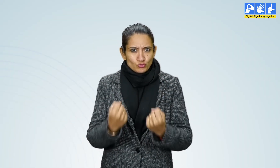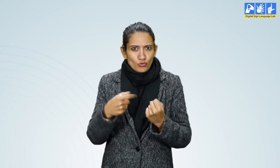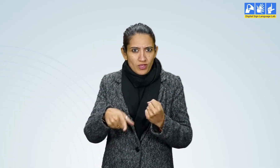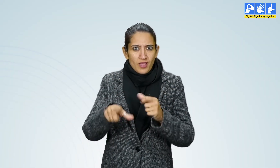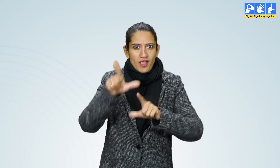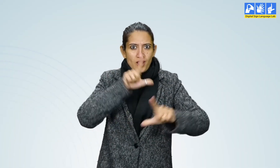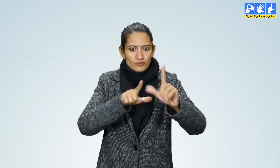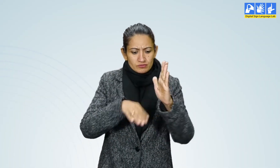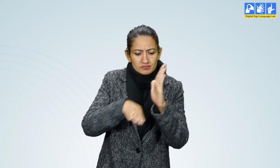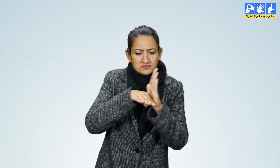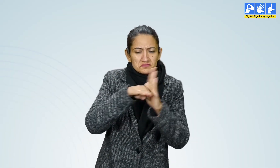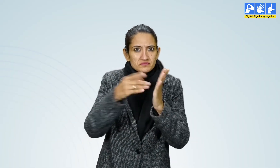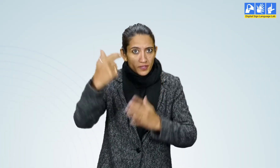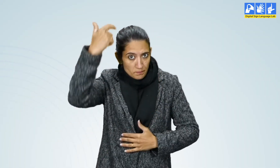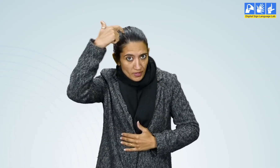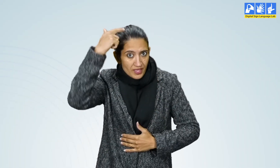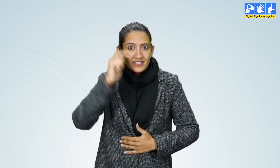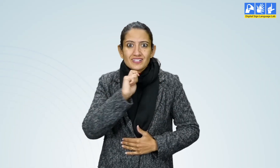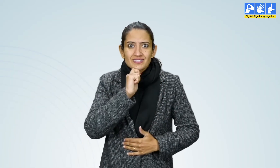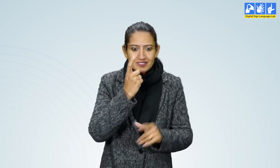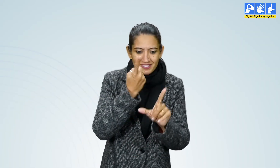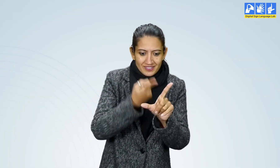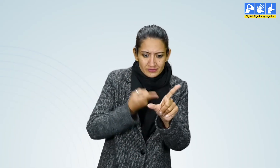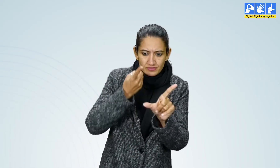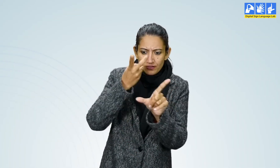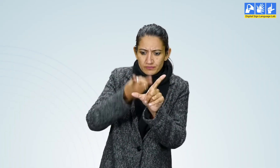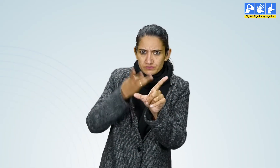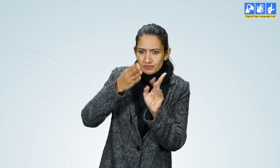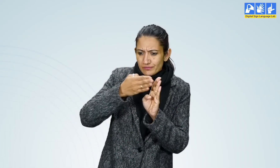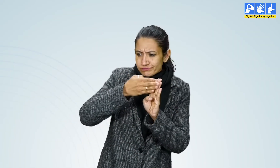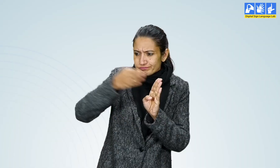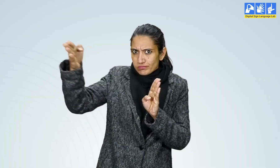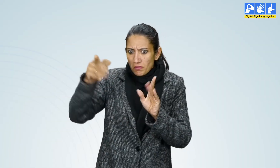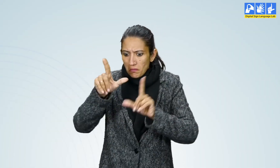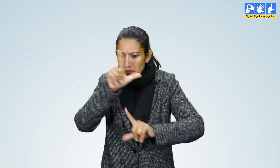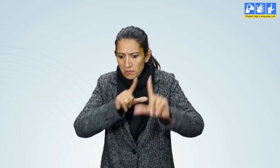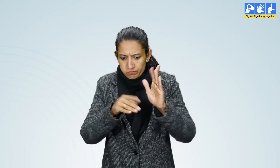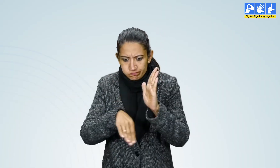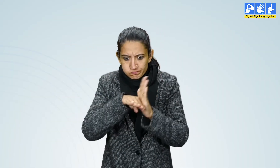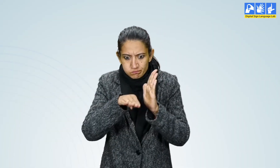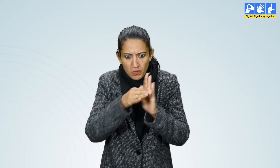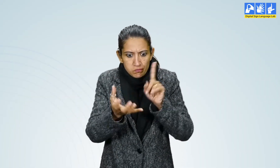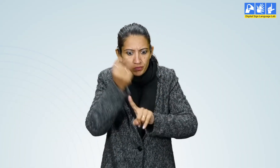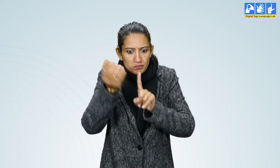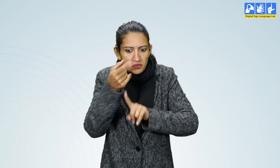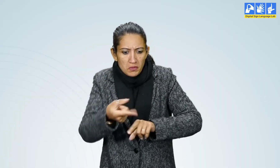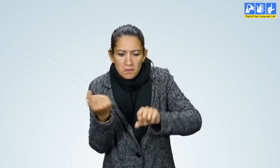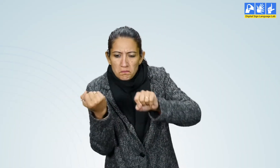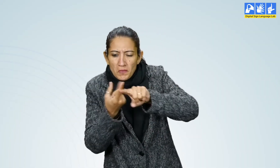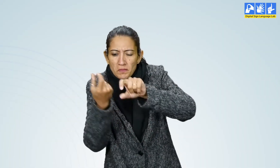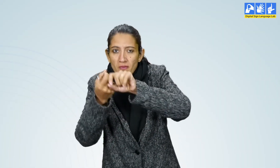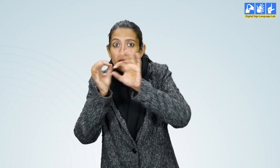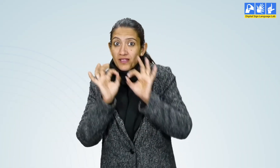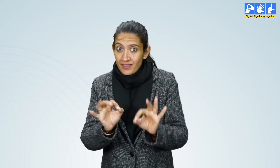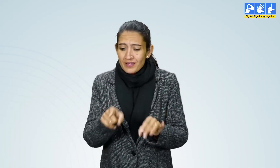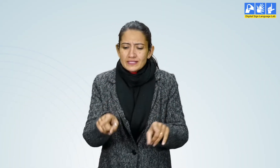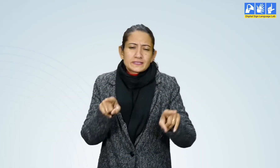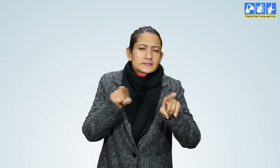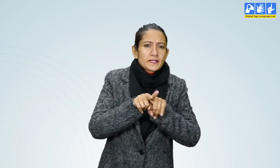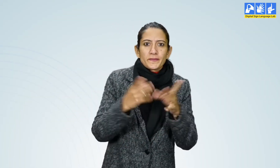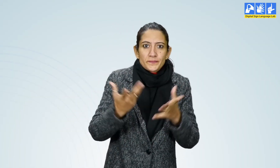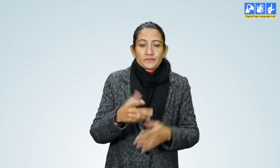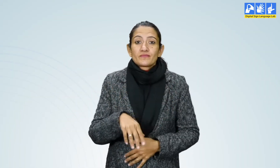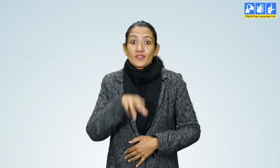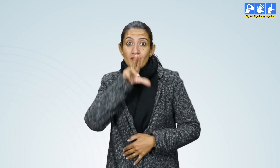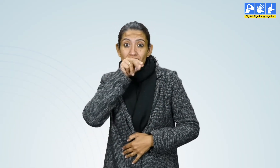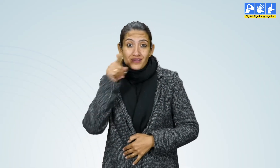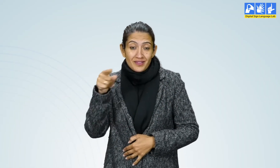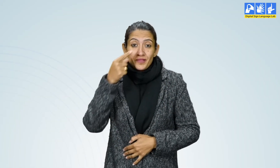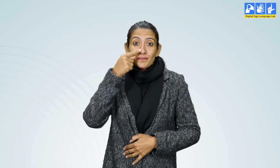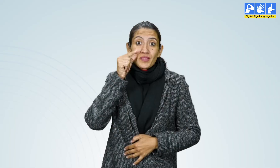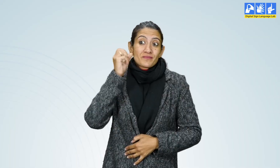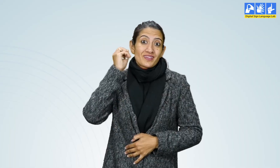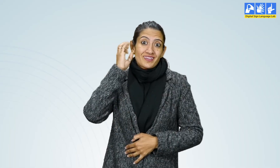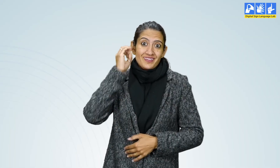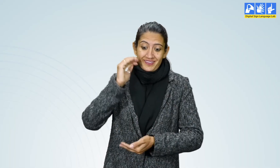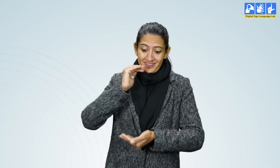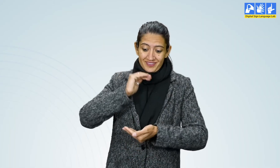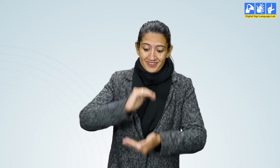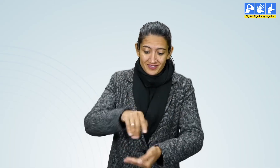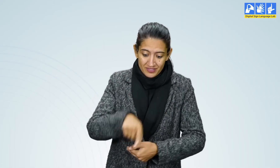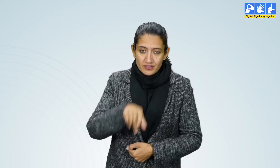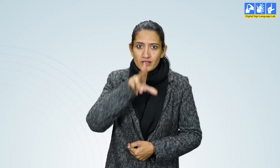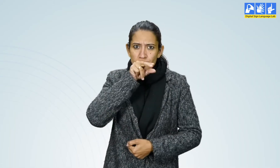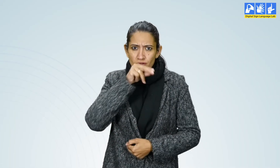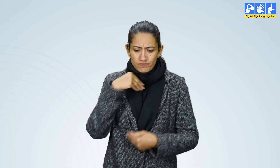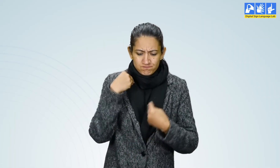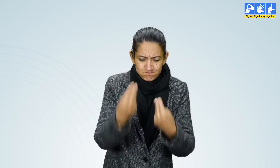share the typical language milestones and patterns of children learning a spoken language.”